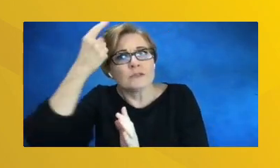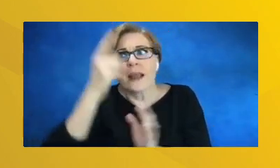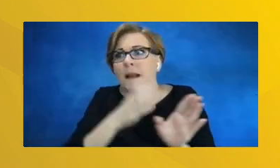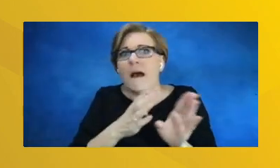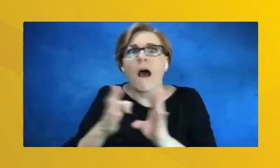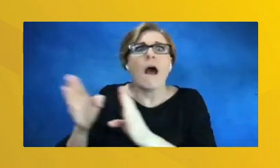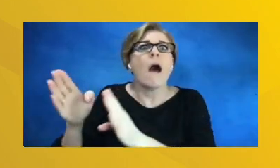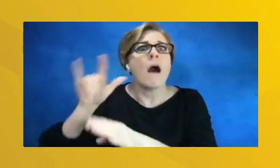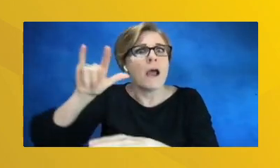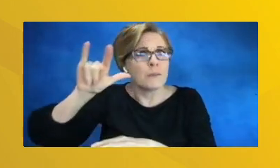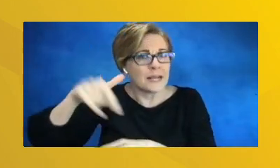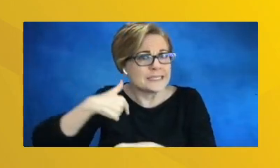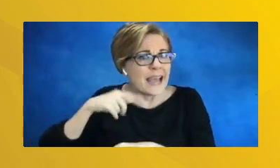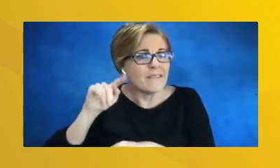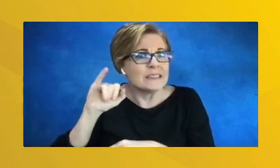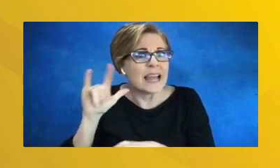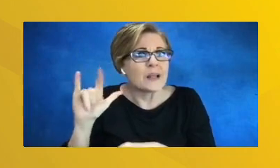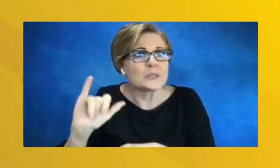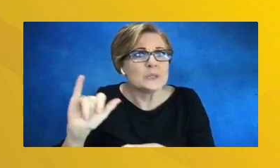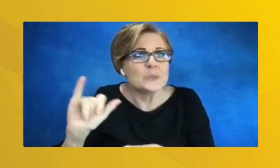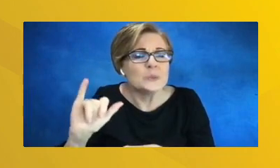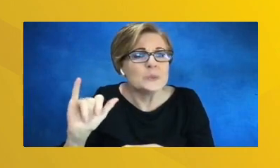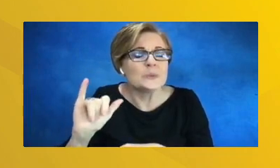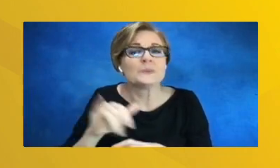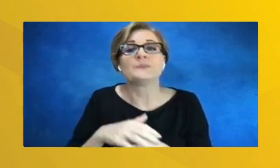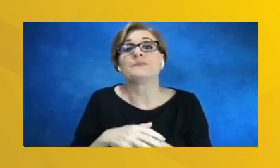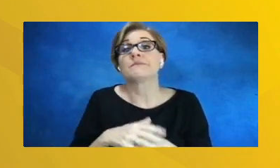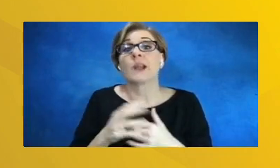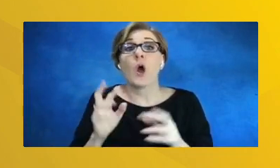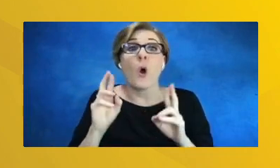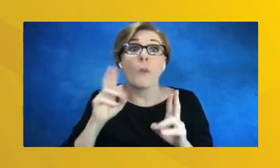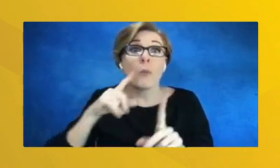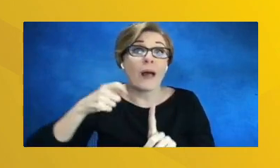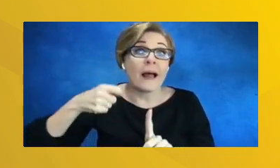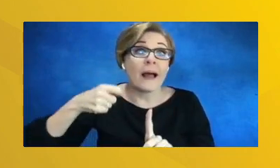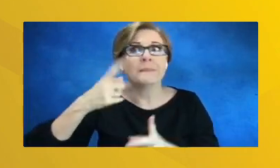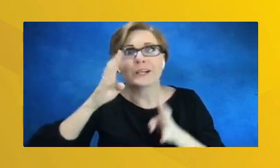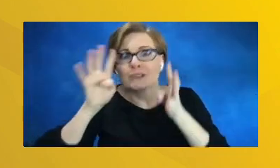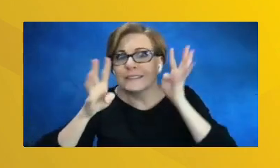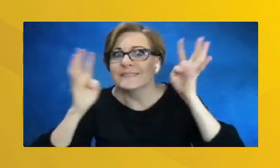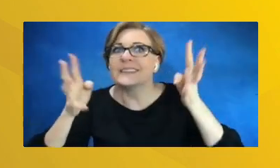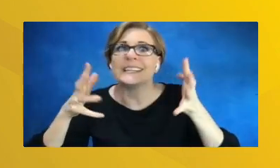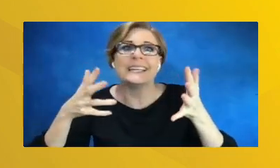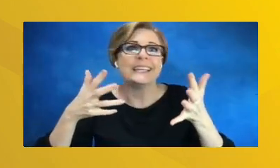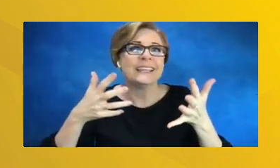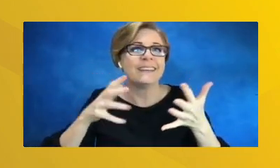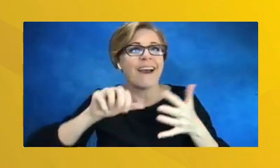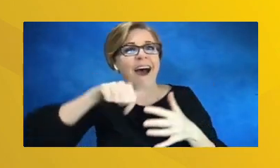And hopefully, it's sparking creativity and imagination in other subject matters.